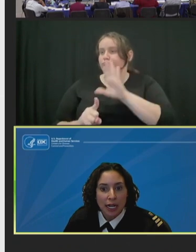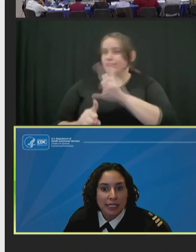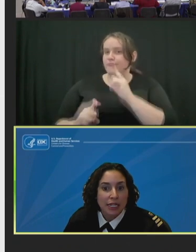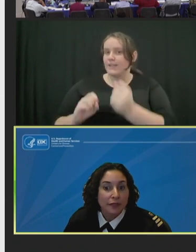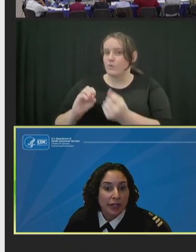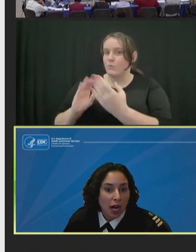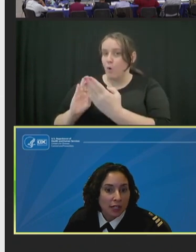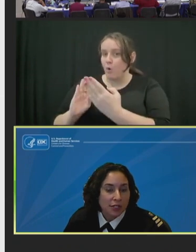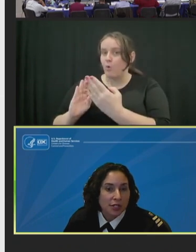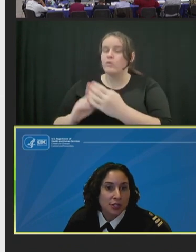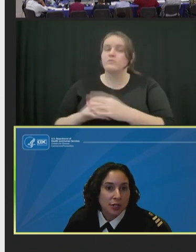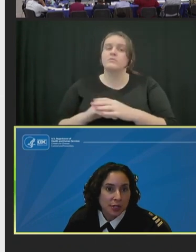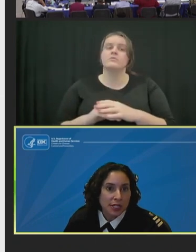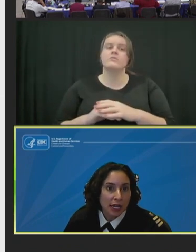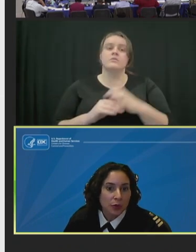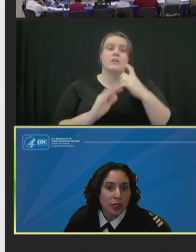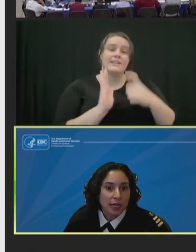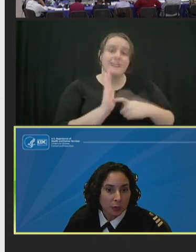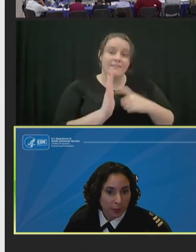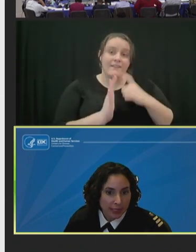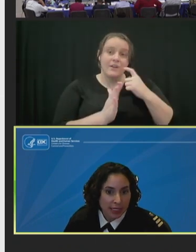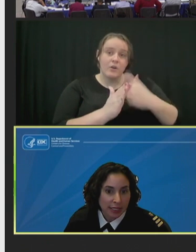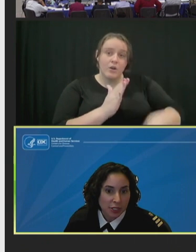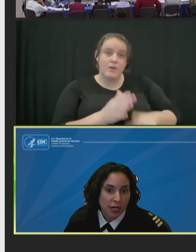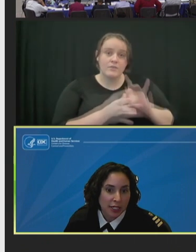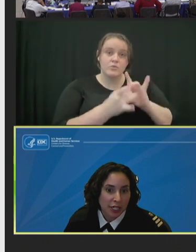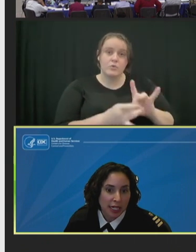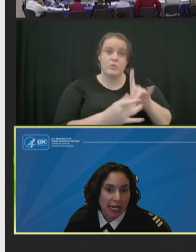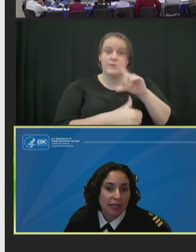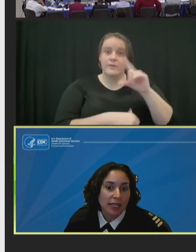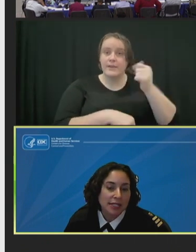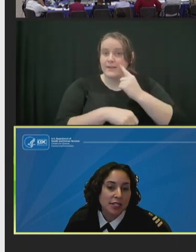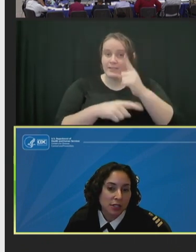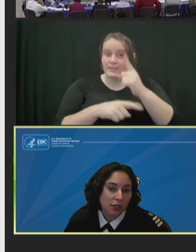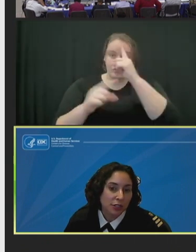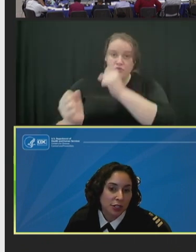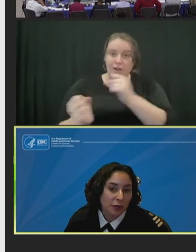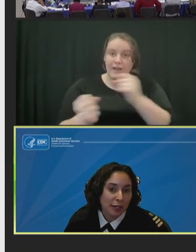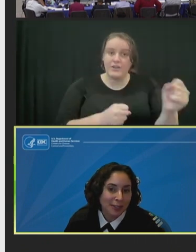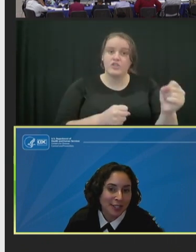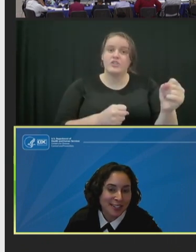identify costs associated with implementing the strategy, and lessons learned around cost